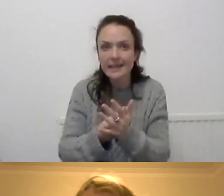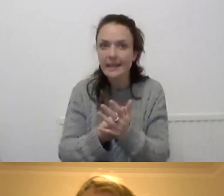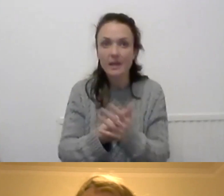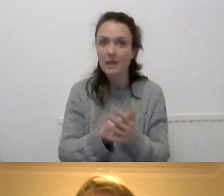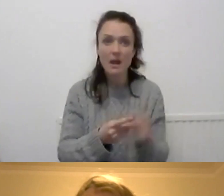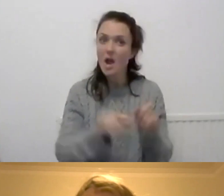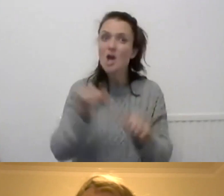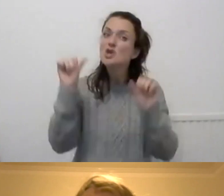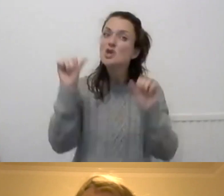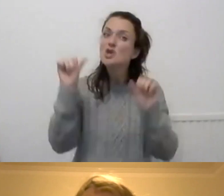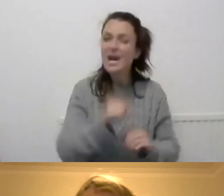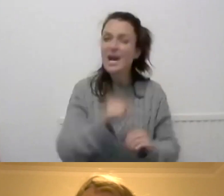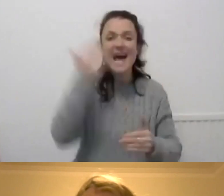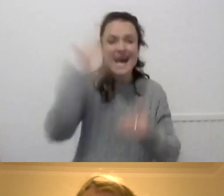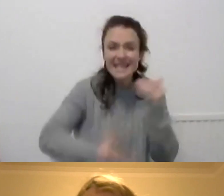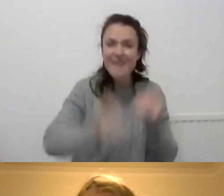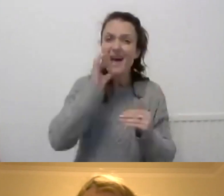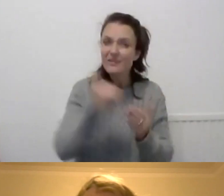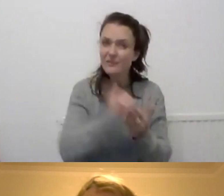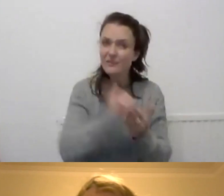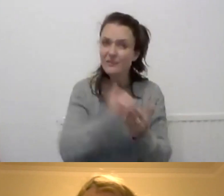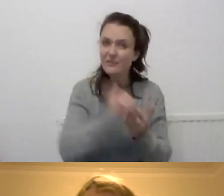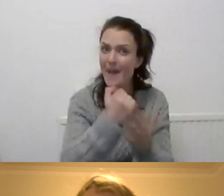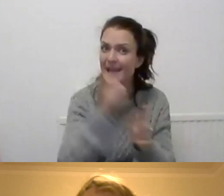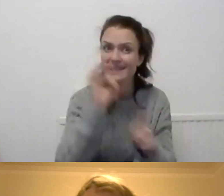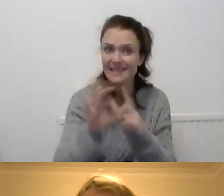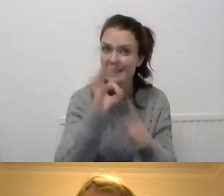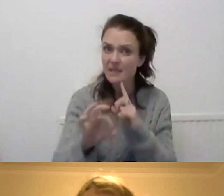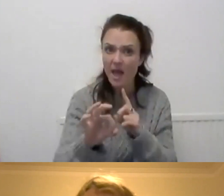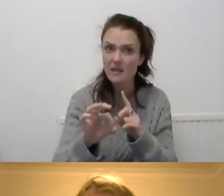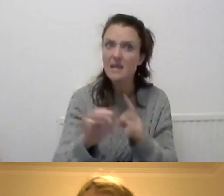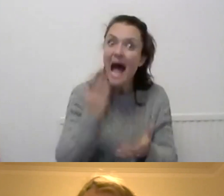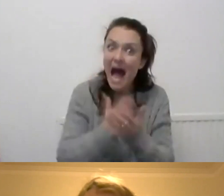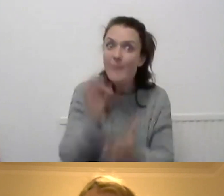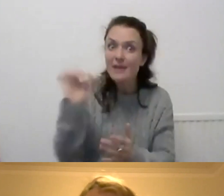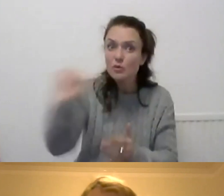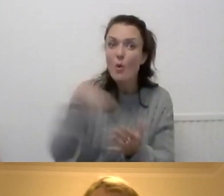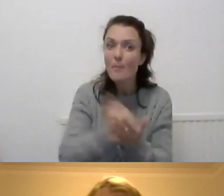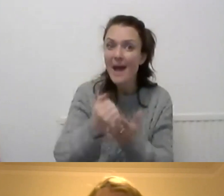that they are not part of the NHS. This is free. Thank you. Now everyone. I'm mindful of the time